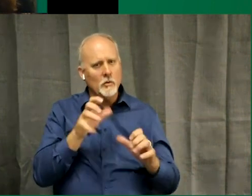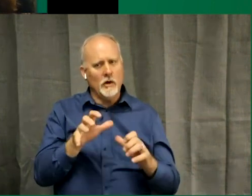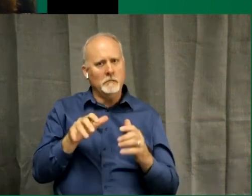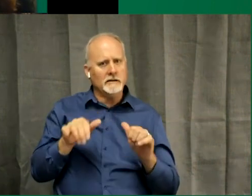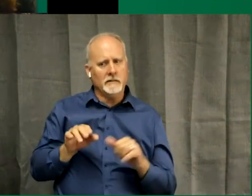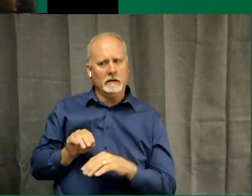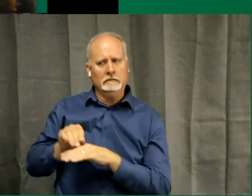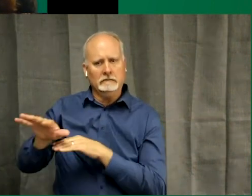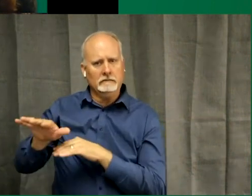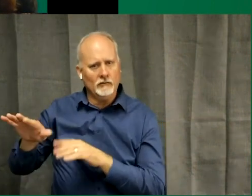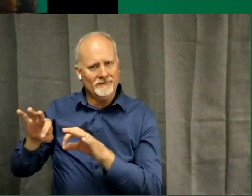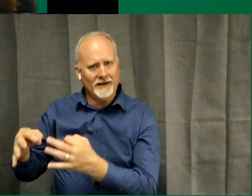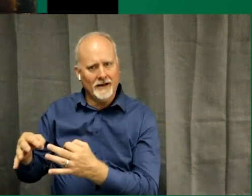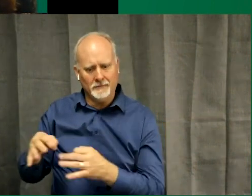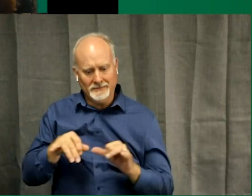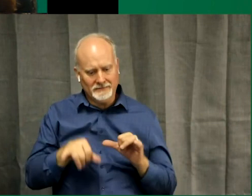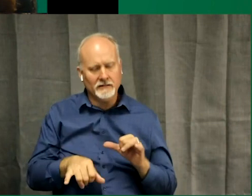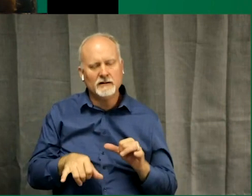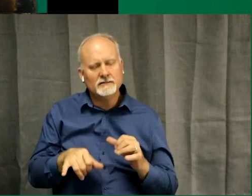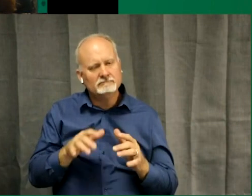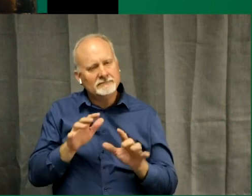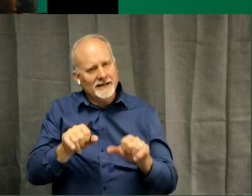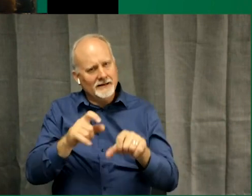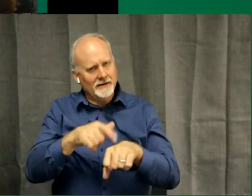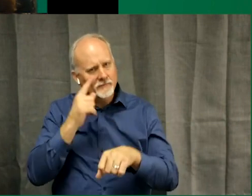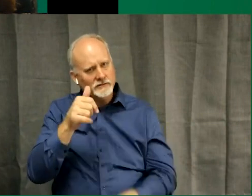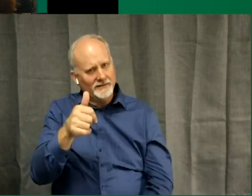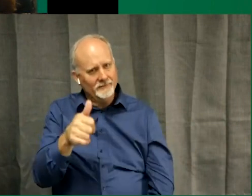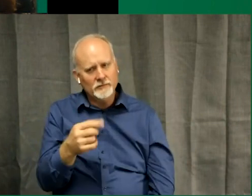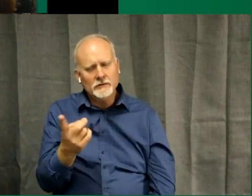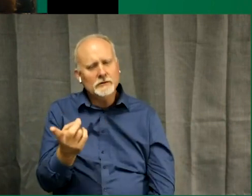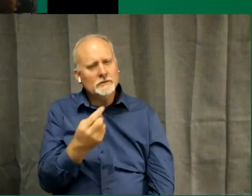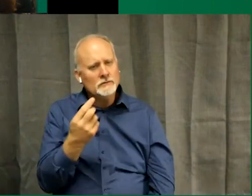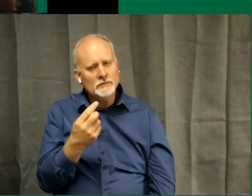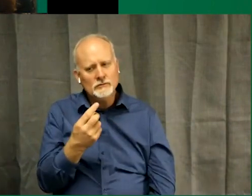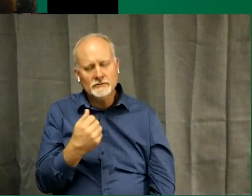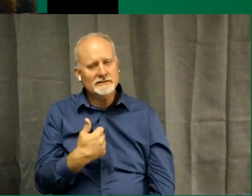please do take some time for yourself um do some of the the self-care behaviors that